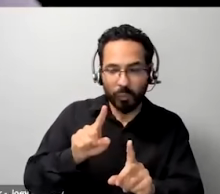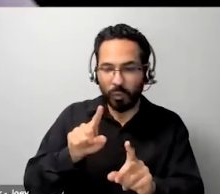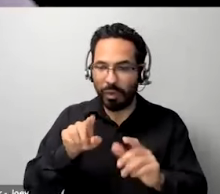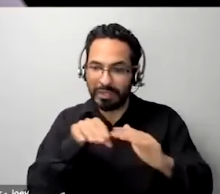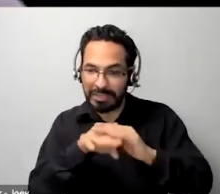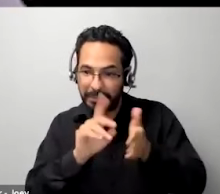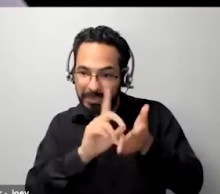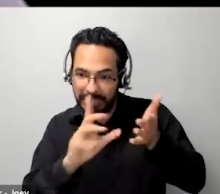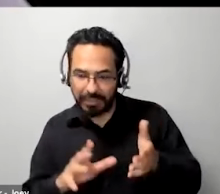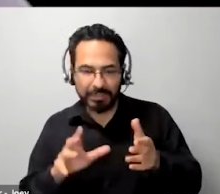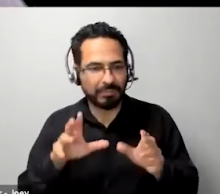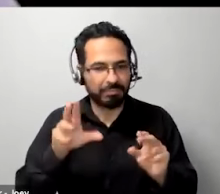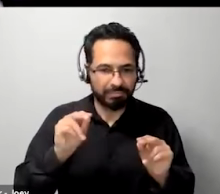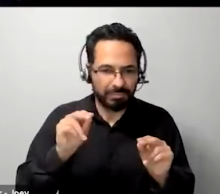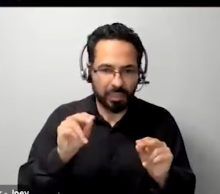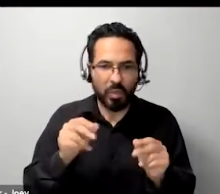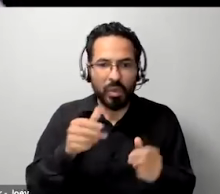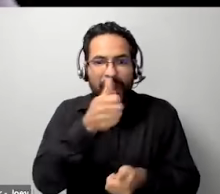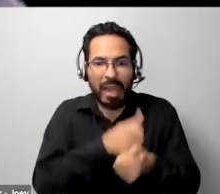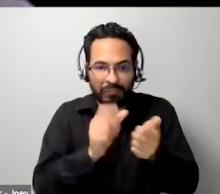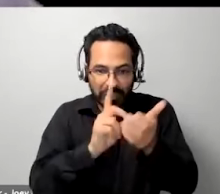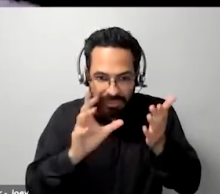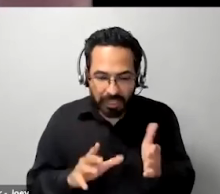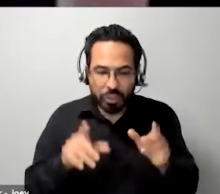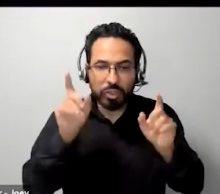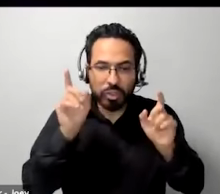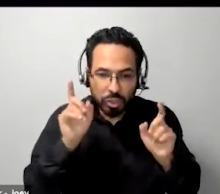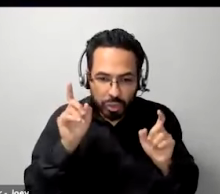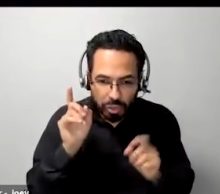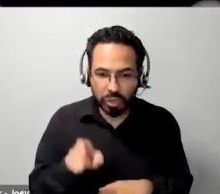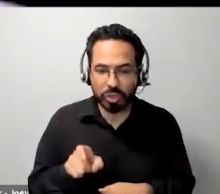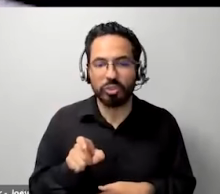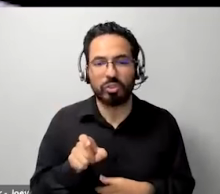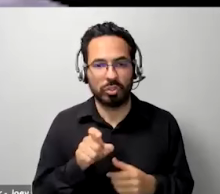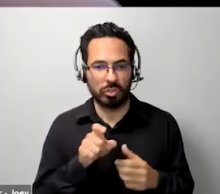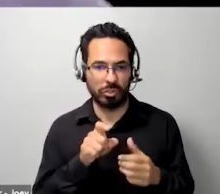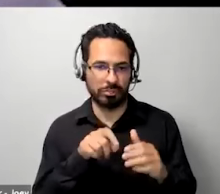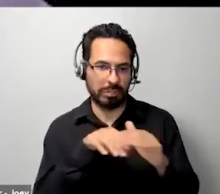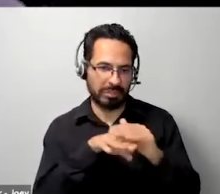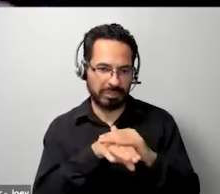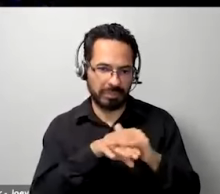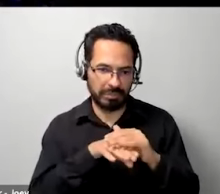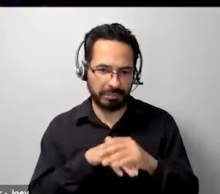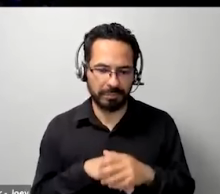because we're not. Every designer should do accessibility. So we're looking for a designer...